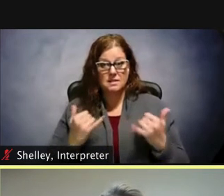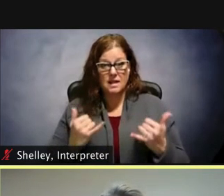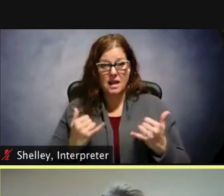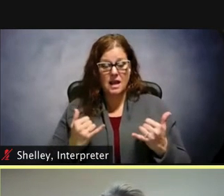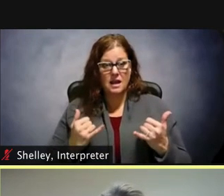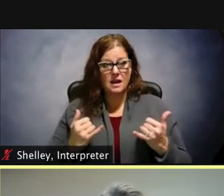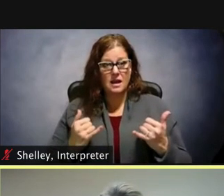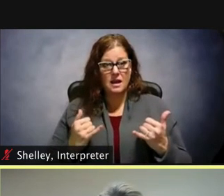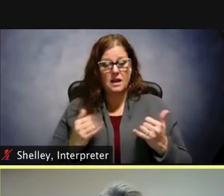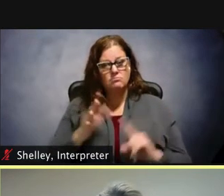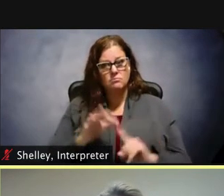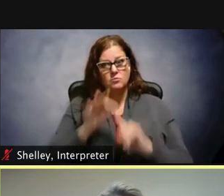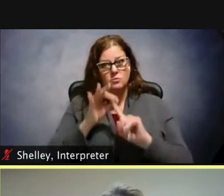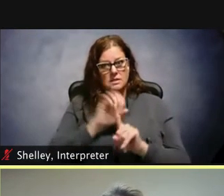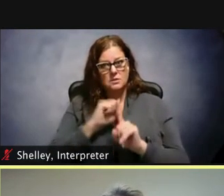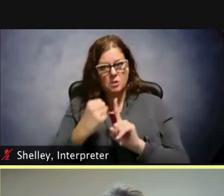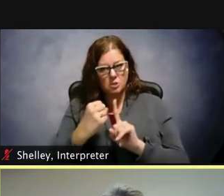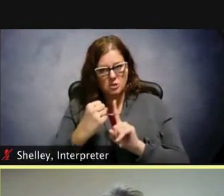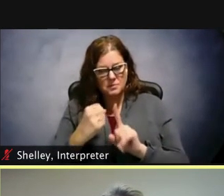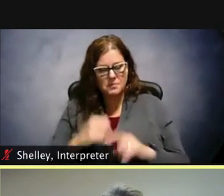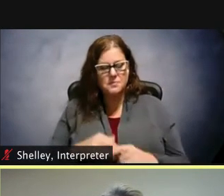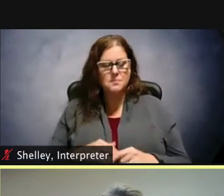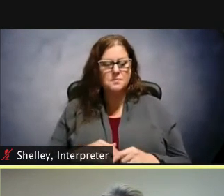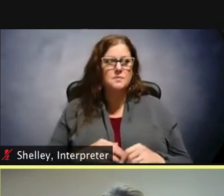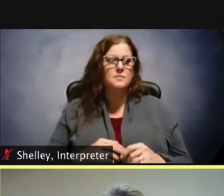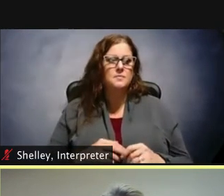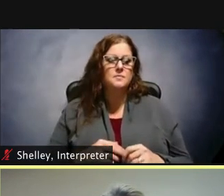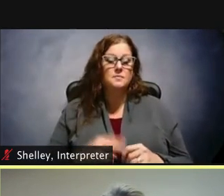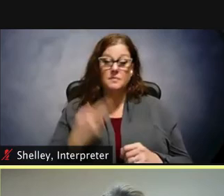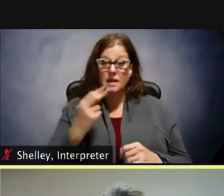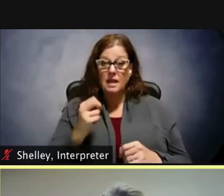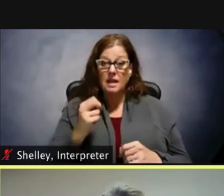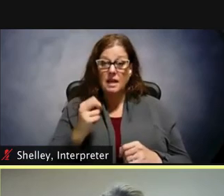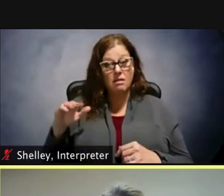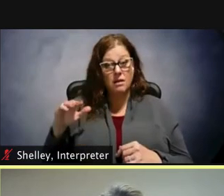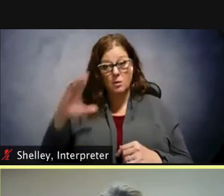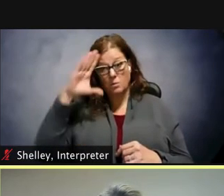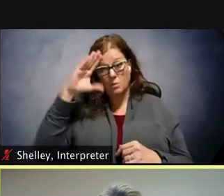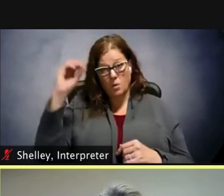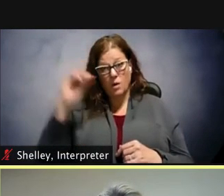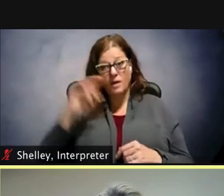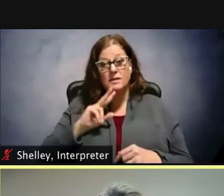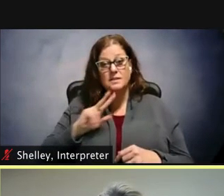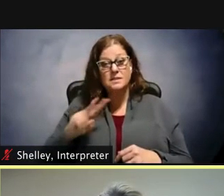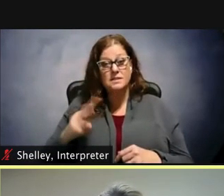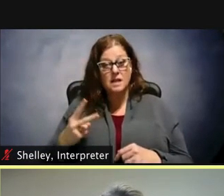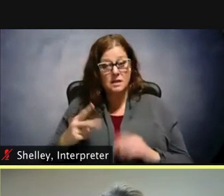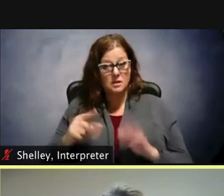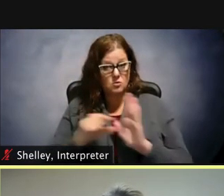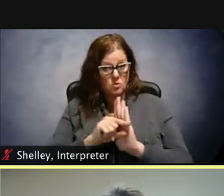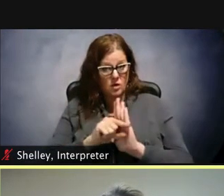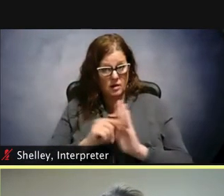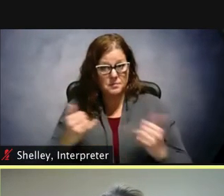unique situation. He is a little boy, he's in second grade currently. He